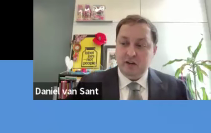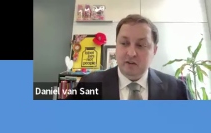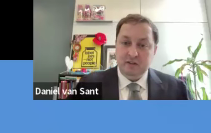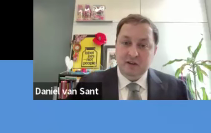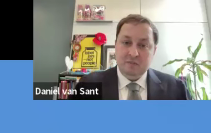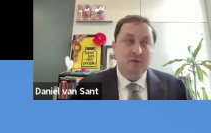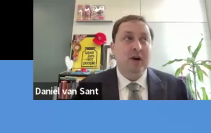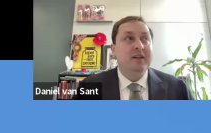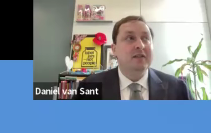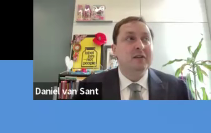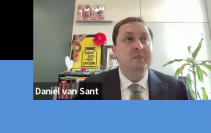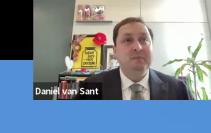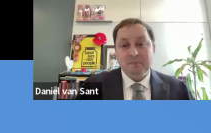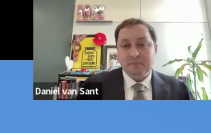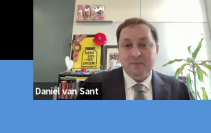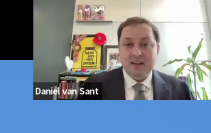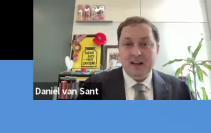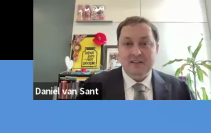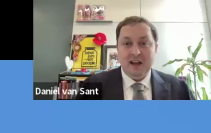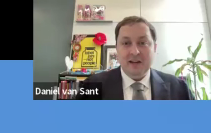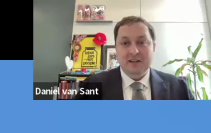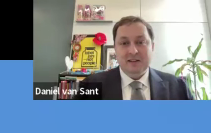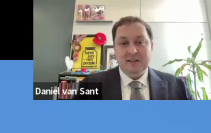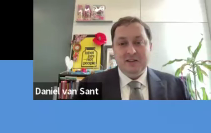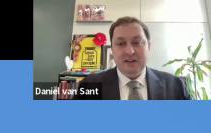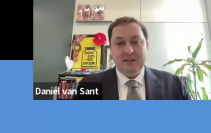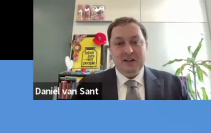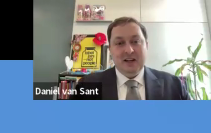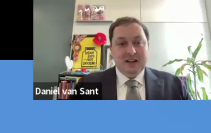and shares best practices. Next slide, Jason.